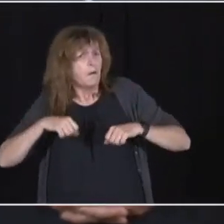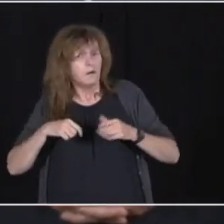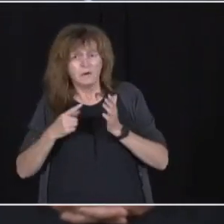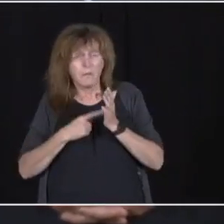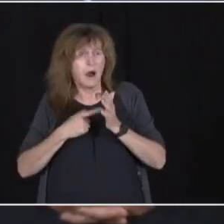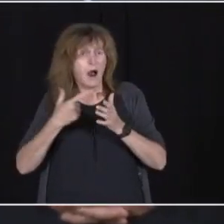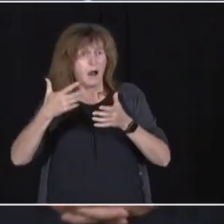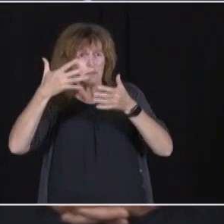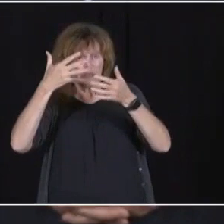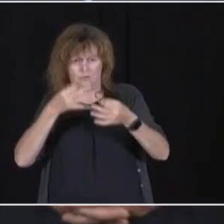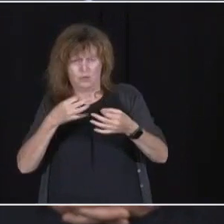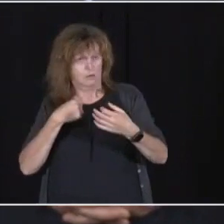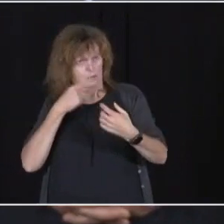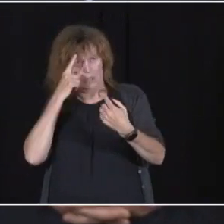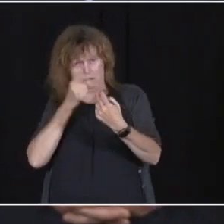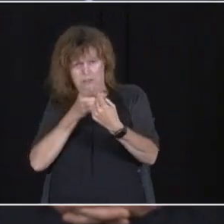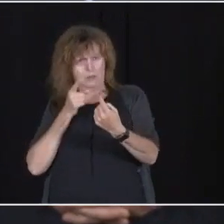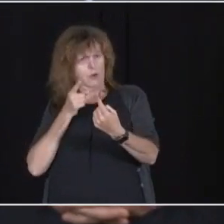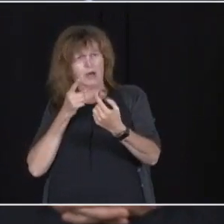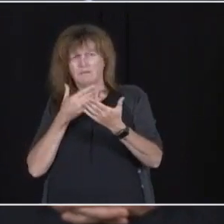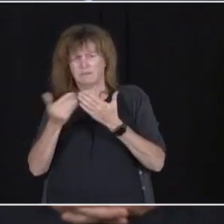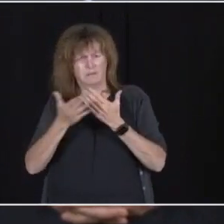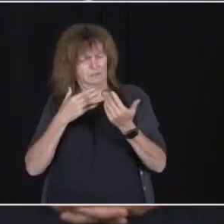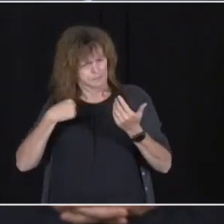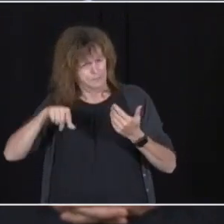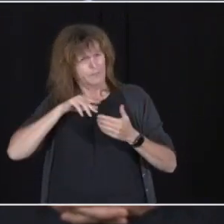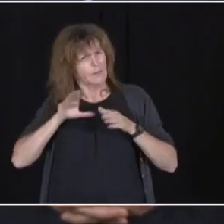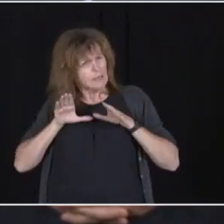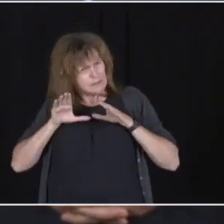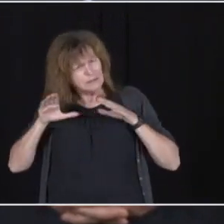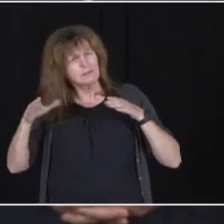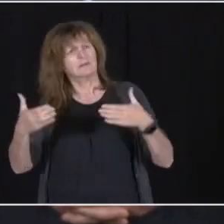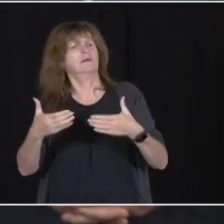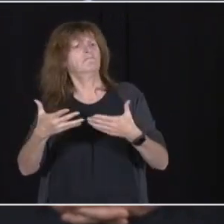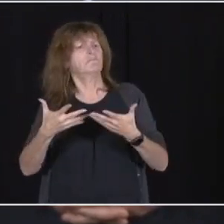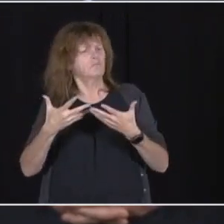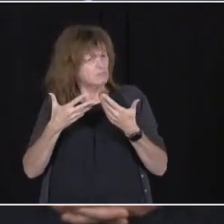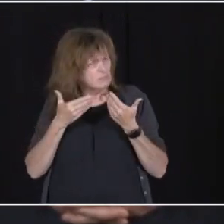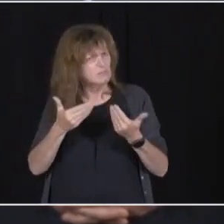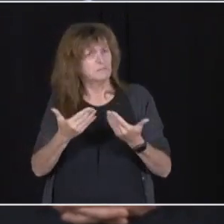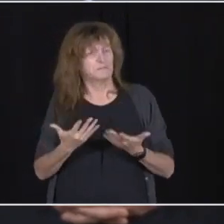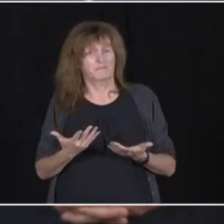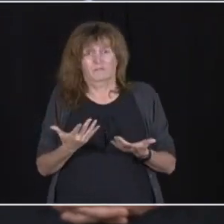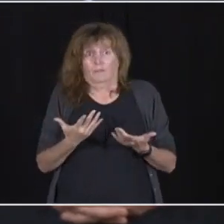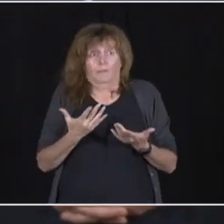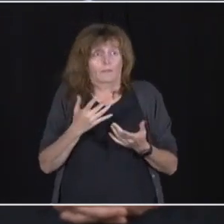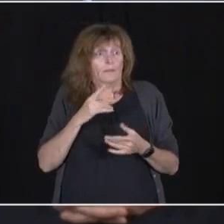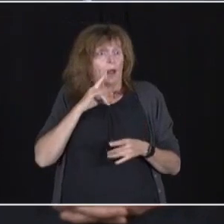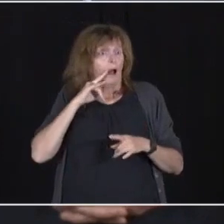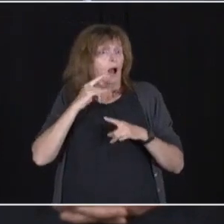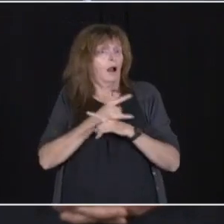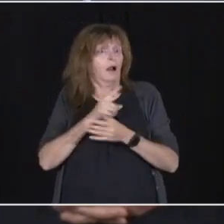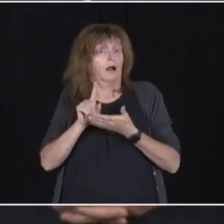I disagree with the cabinet. But at the end of the day when that cabinet in caucus make a decision, I go with it.